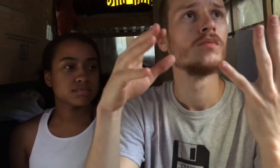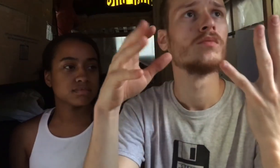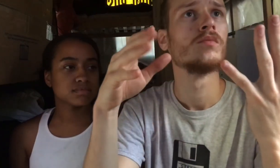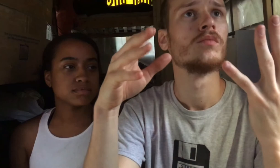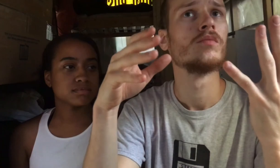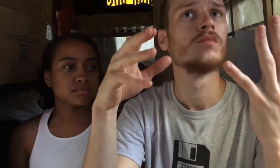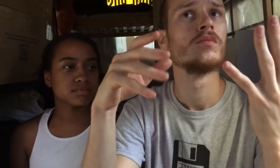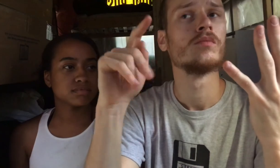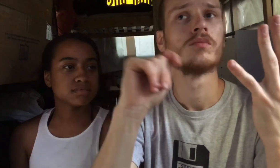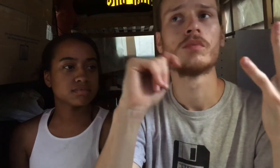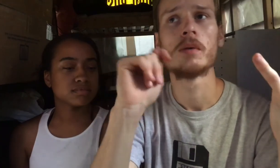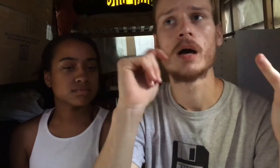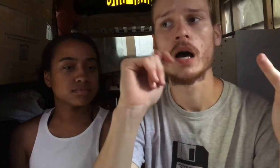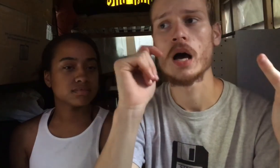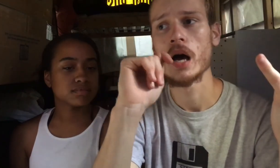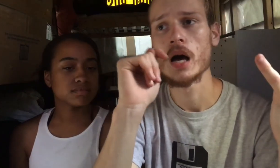um... Bathroom...